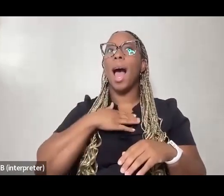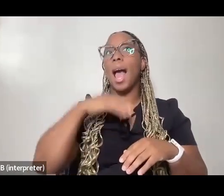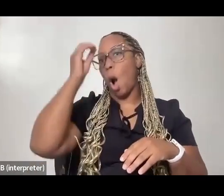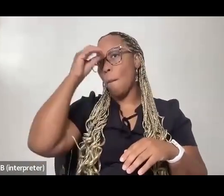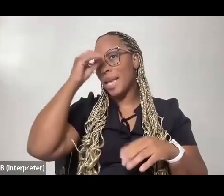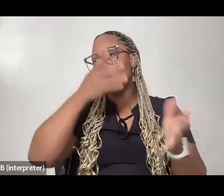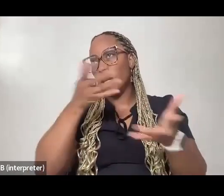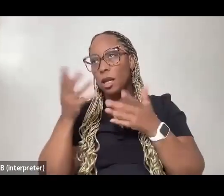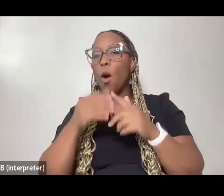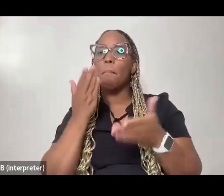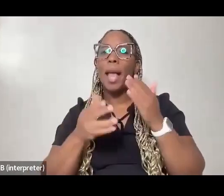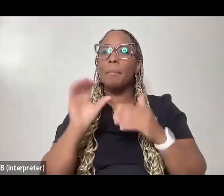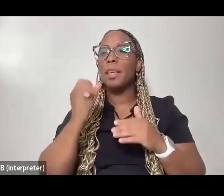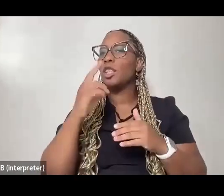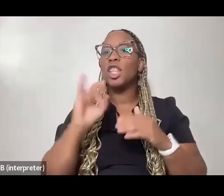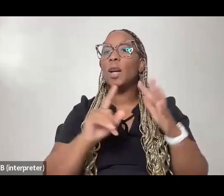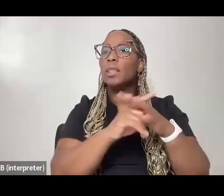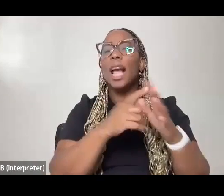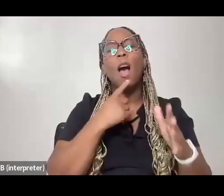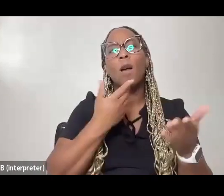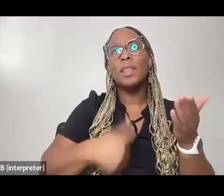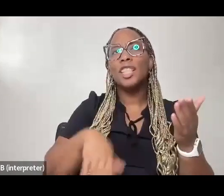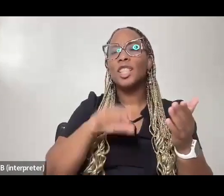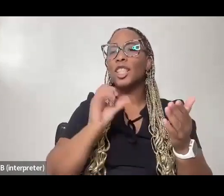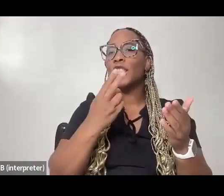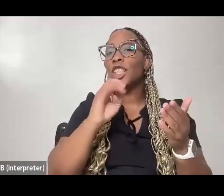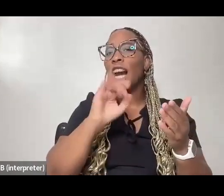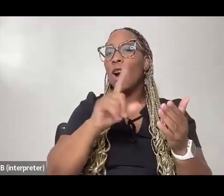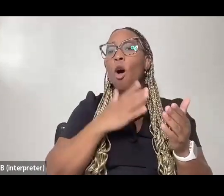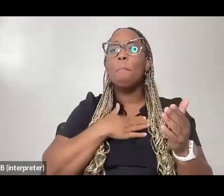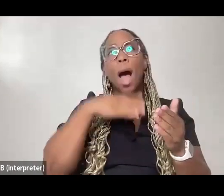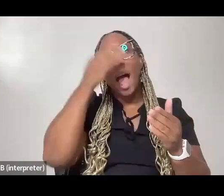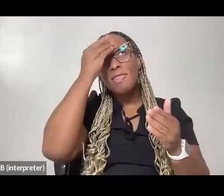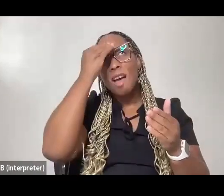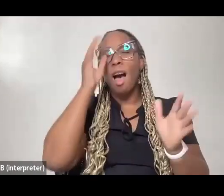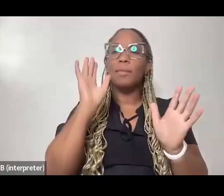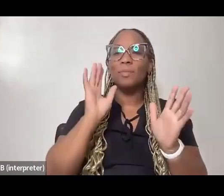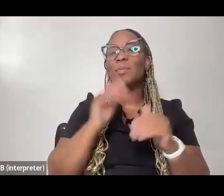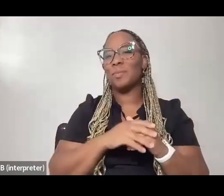Cheryl will pop in and show will be like, yeah, this is Cheryl. My thought on this whole subject is exploit received.